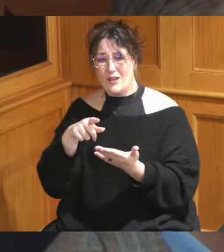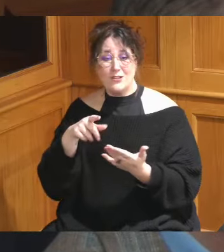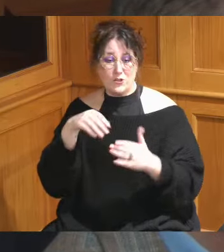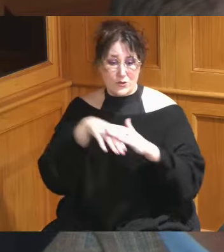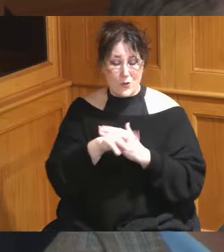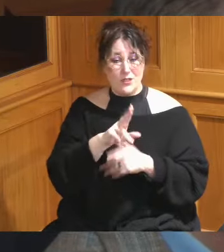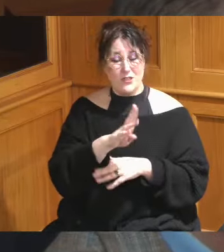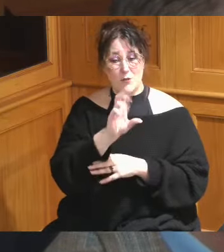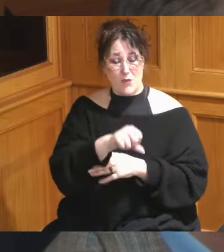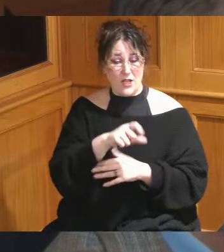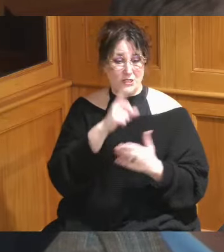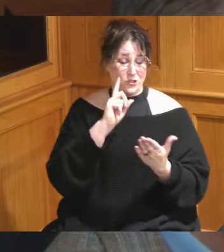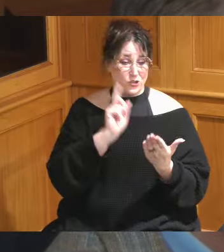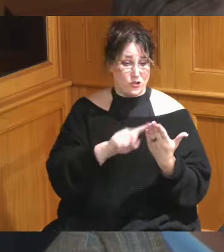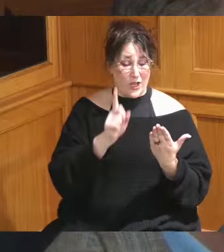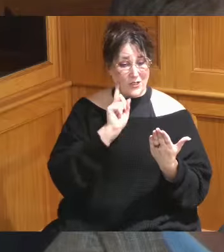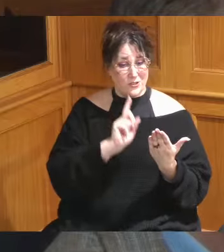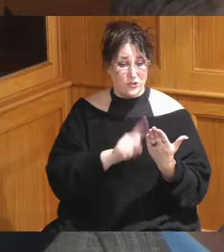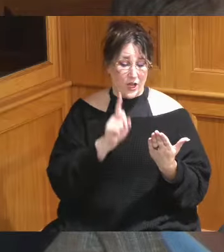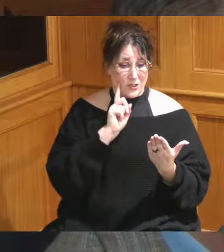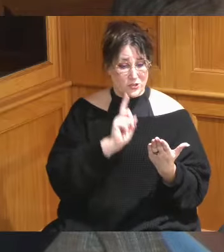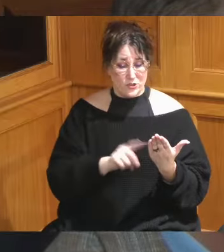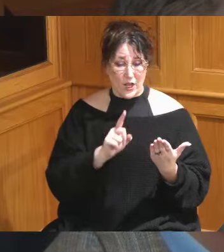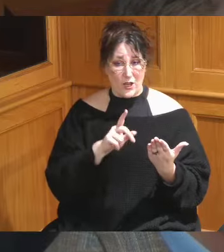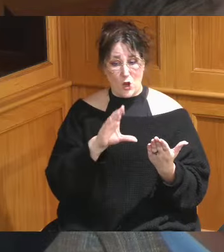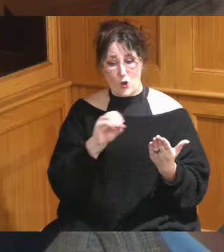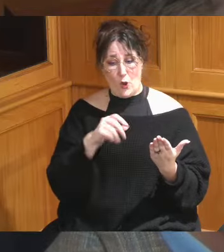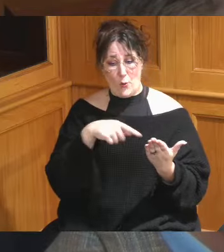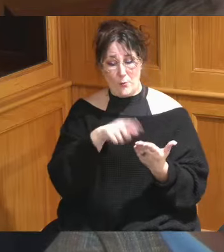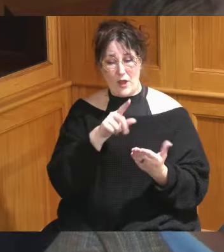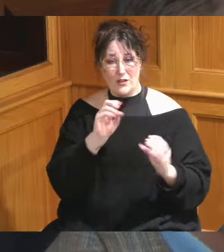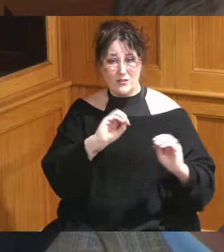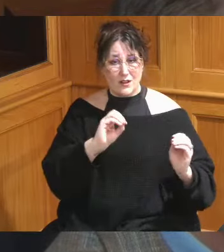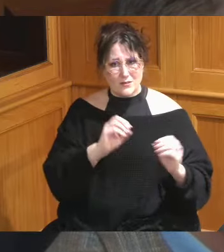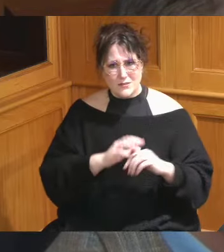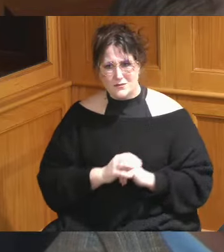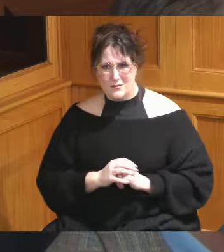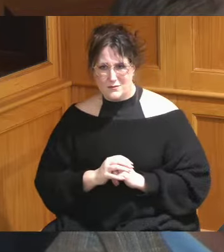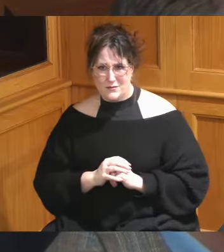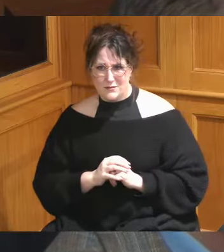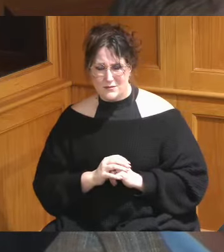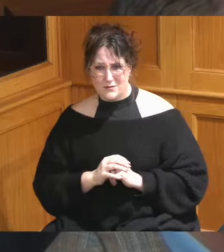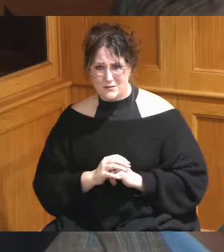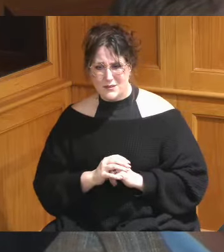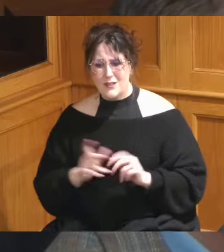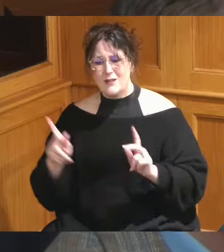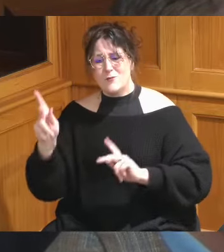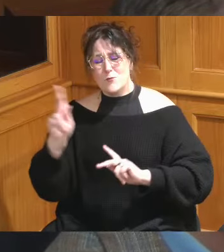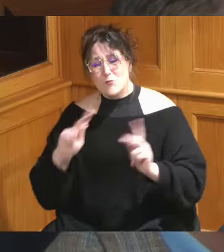and get your diabetes checked and those kind of things at no co-pay. People now are looking for